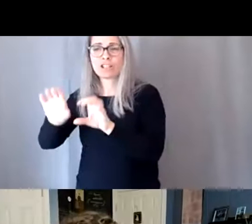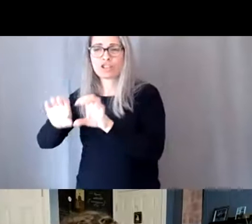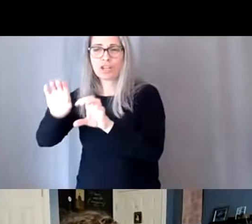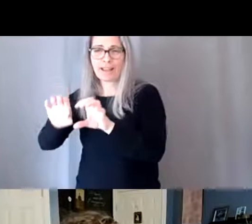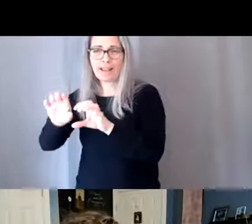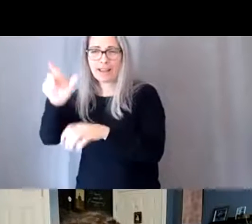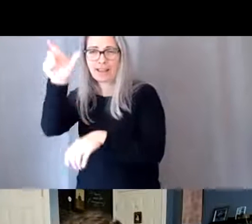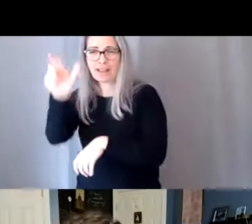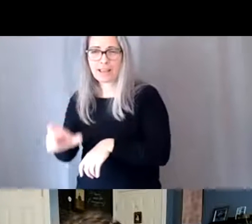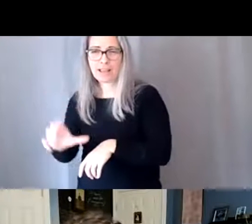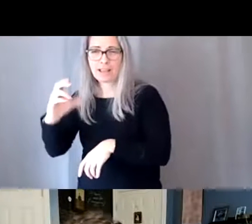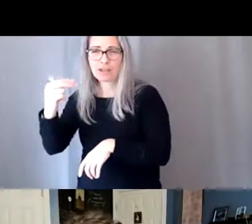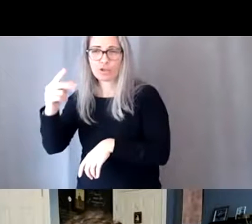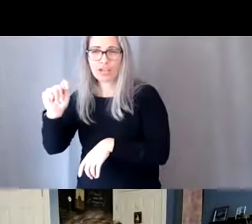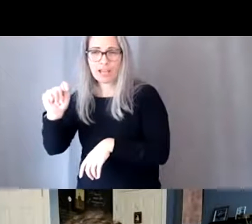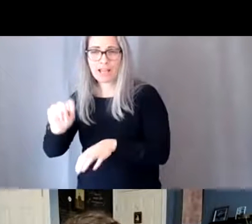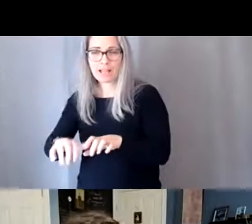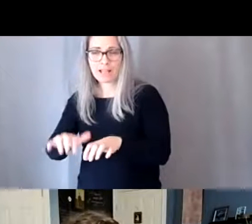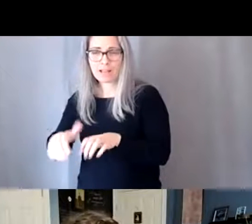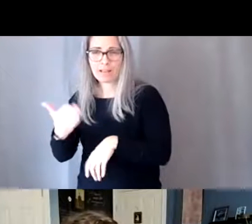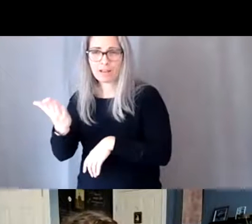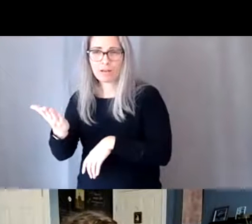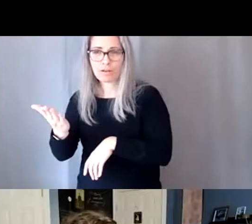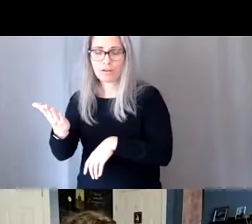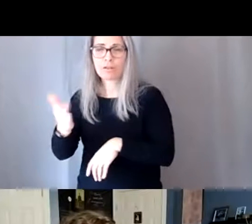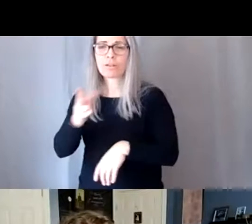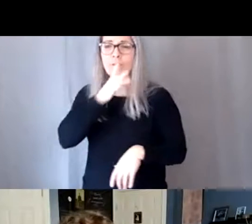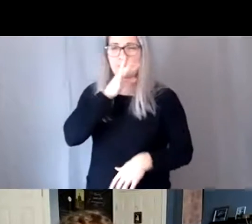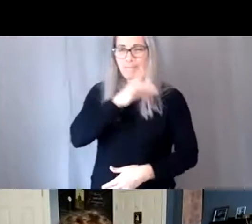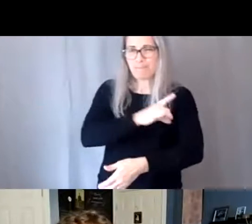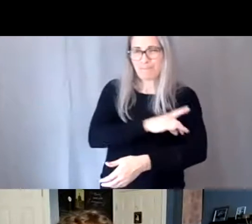oh oh